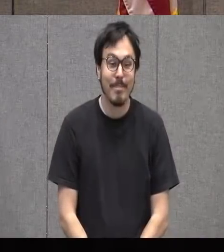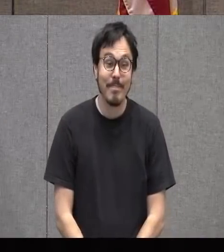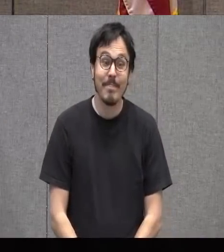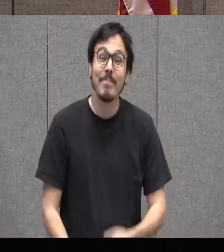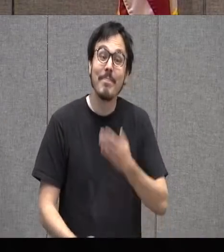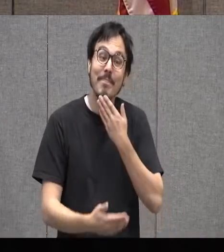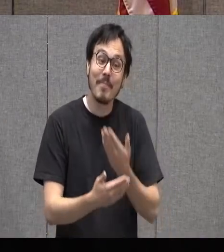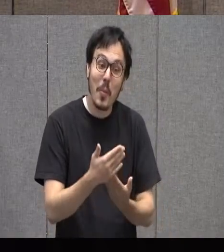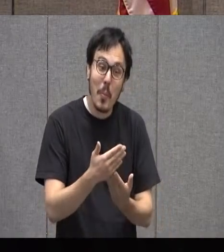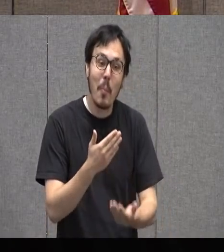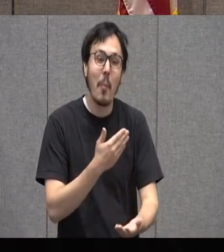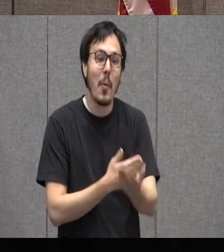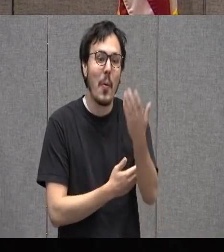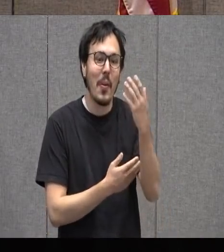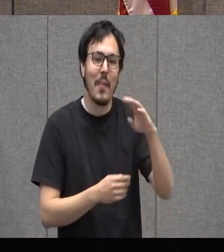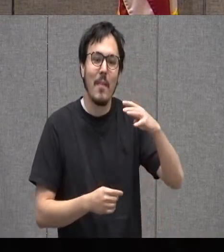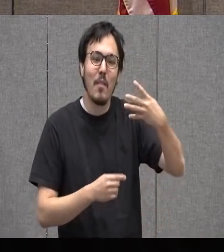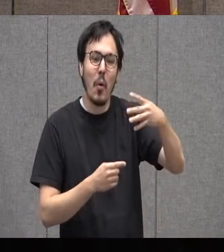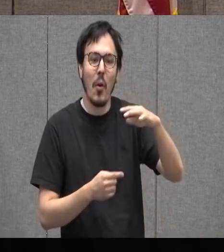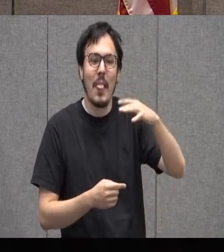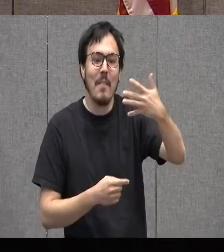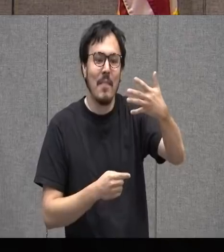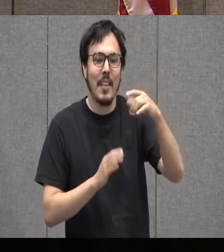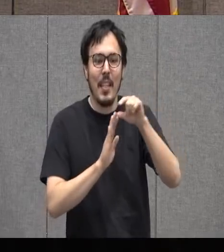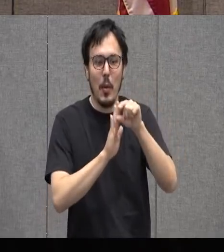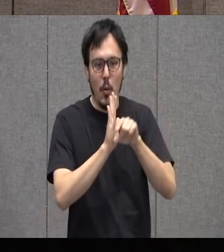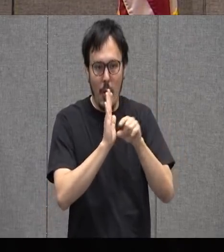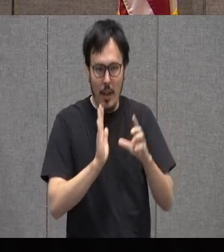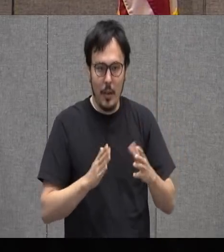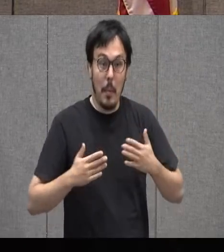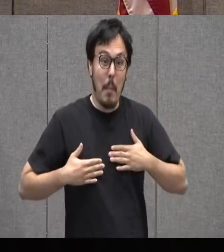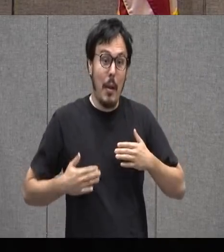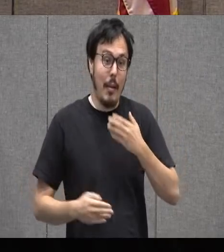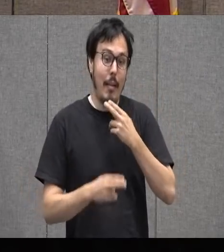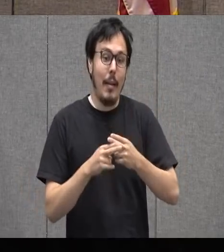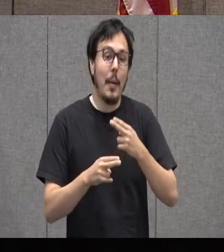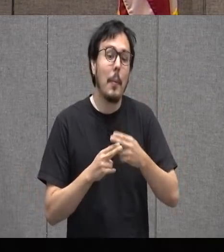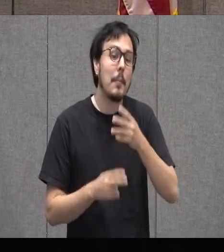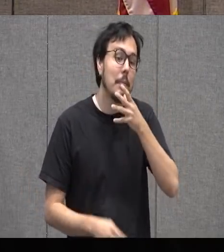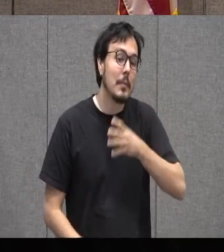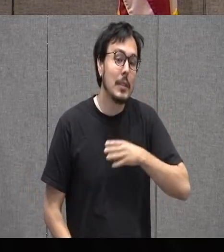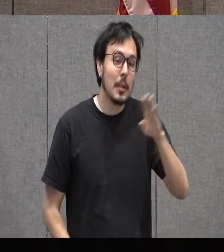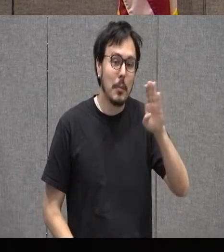Good morning 4th and 5th graders. My name is Mrs. B, and we're going to talk about science.